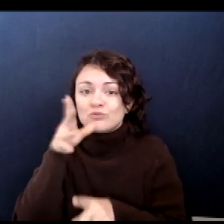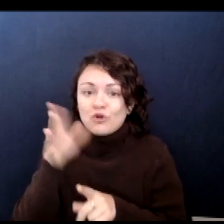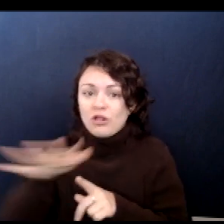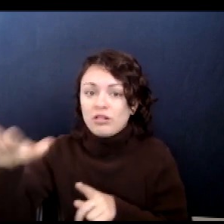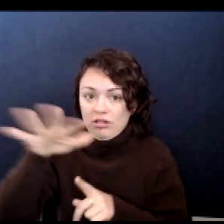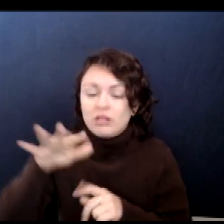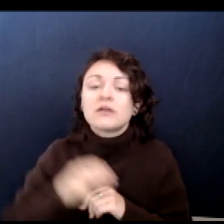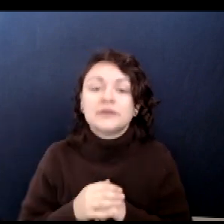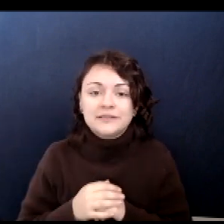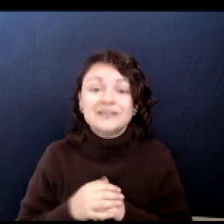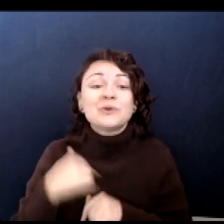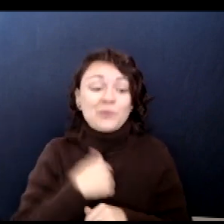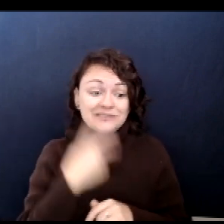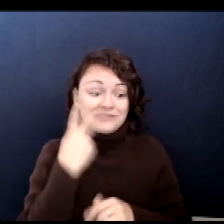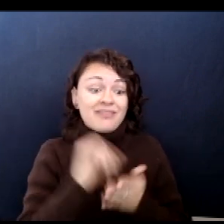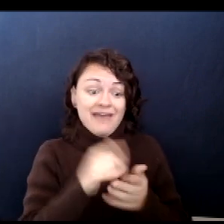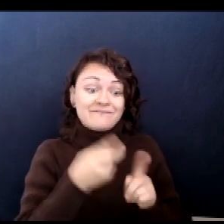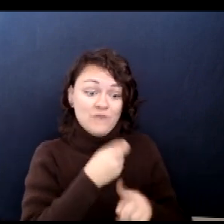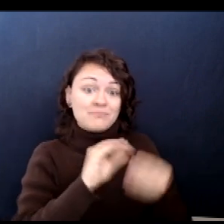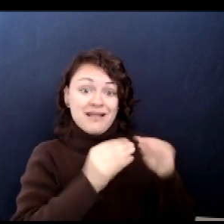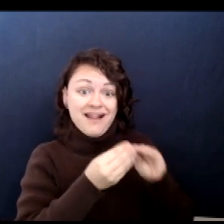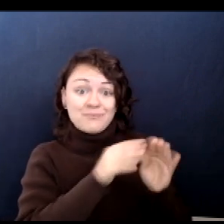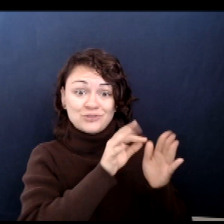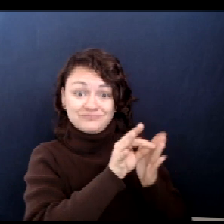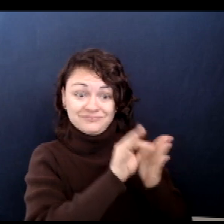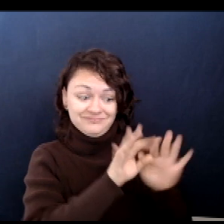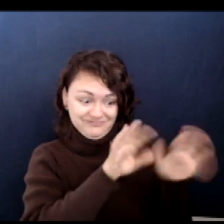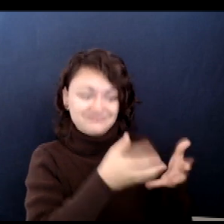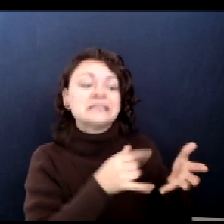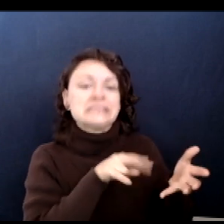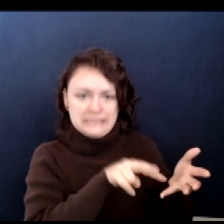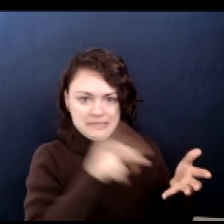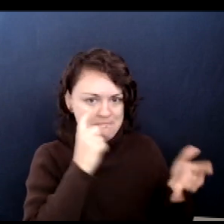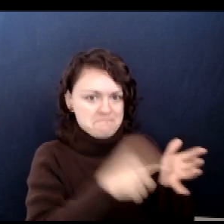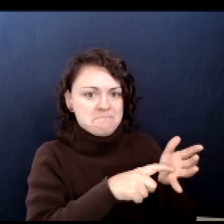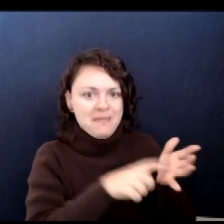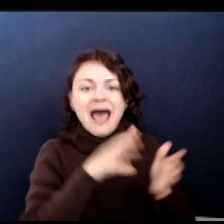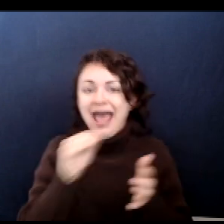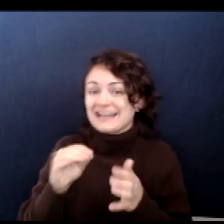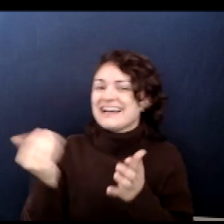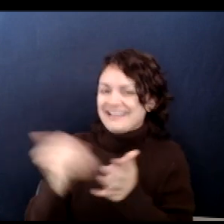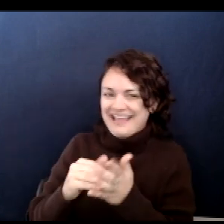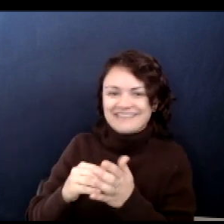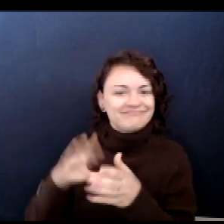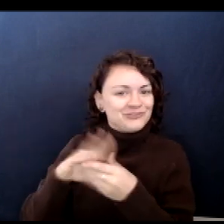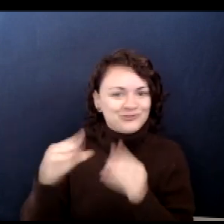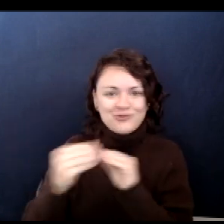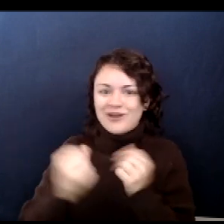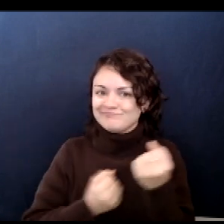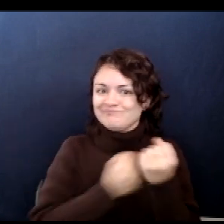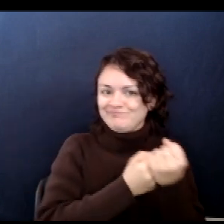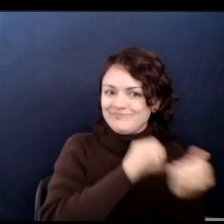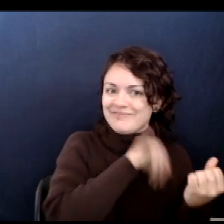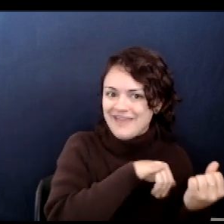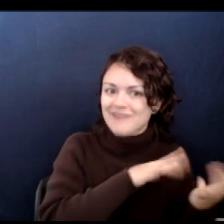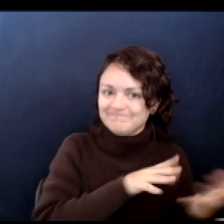and we certainly heard this from our qualitative results. This quote from one of the advisory board members,